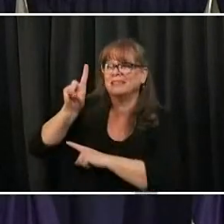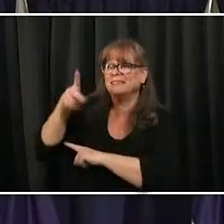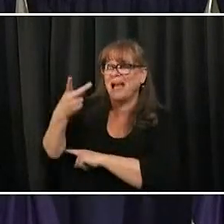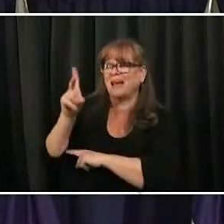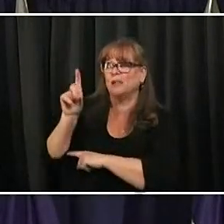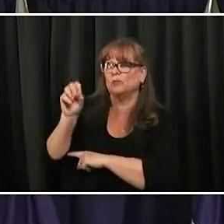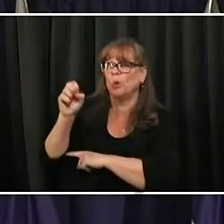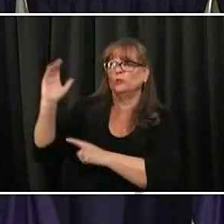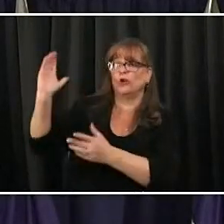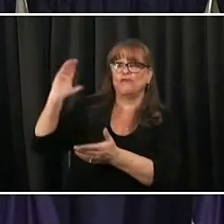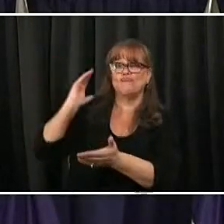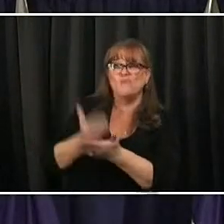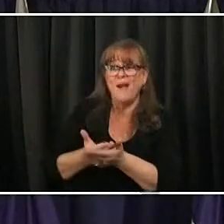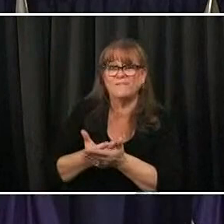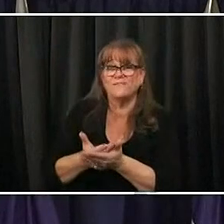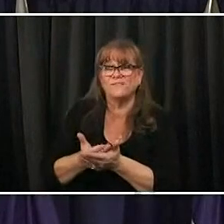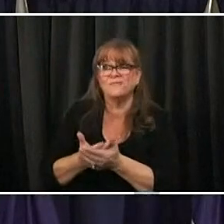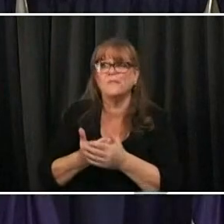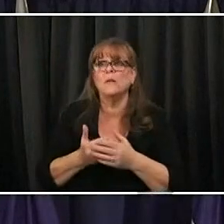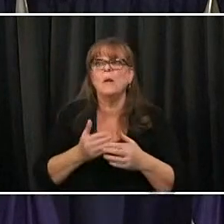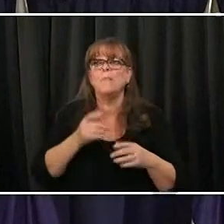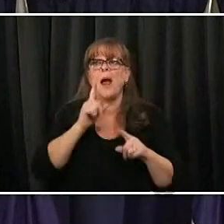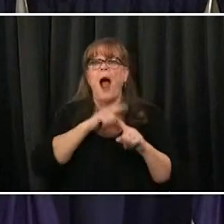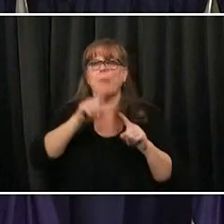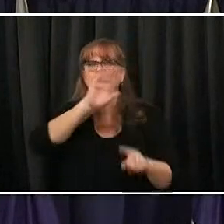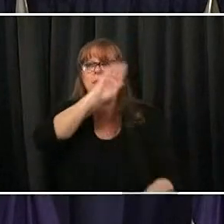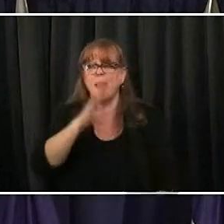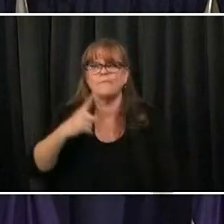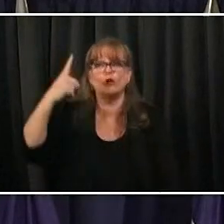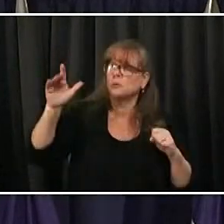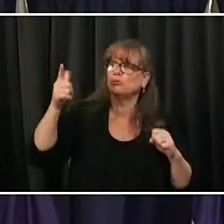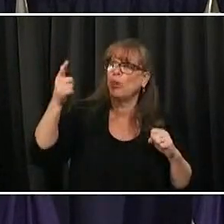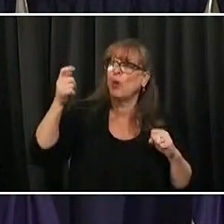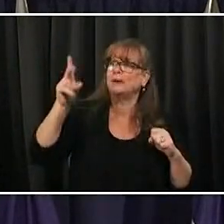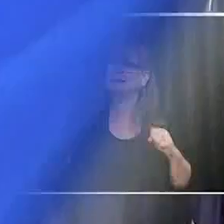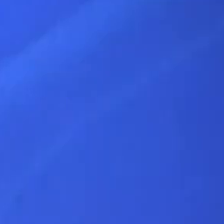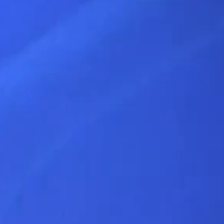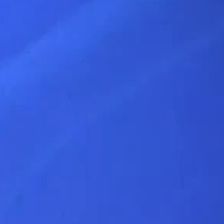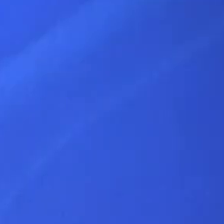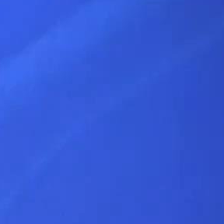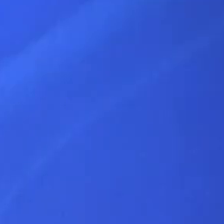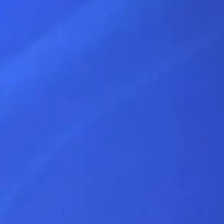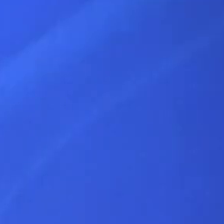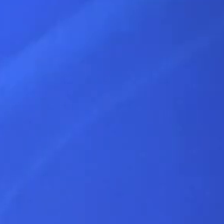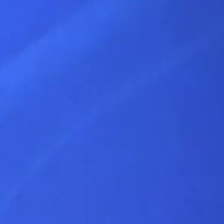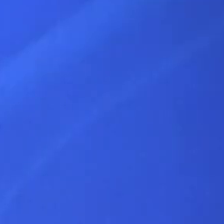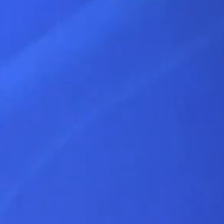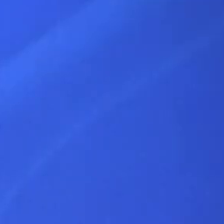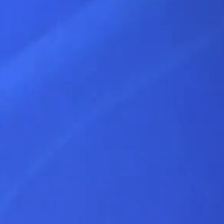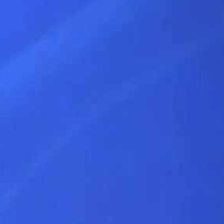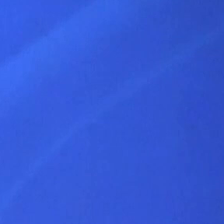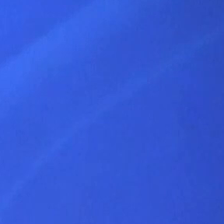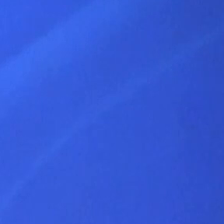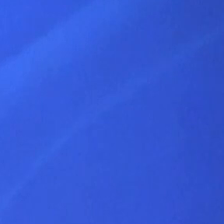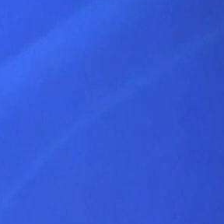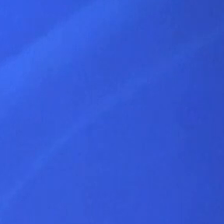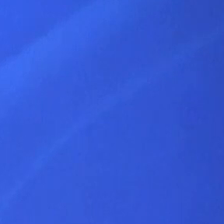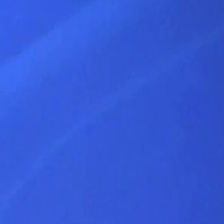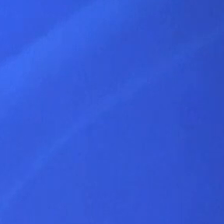KNEW THEY COULD NOT DELIVER WITH SUCH WITH SUCH WITH SUCH >> WITH SUCH >> I'M WITH SUCH >> I'M CONFIDENT WITH SUCH >> I'M CONFIDENT WE WITH SUCH >> I'M CONFIDENT WE WILL WITH SUCH >> I'M CONFIDENT WE WILL MEET I'M CONFIDENT WE WILL MEET I'M CONFIDENT WE WILL MEET THE I'M CONFIDENT WE WILL MEET THE INITIAL I'M CONFIDENT WE WILL MEET THE INITIAL TIMELINE. THE INITIAL TIMELINE. THE INITIAL TIMELINE. WE THE INITIAL TIMELINE. WE BASE THE INITIAL TIMELINE. WE BASE IT THE INITIAL TIMELINE. WE BASE IT ON THE INITIAL TIMELINE. WE BASE IT ON CONSERVATIVE WE BASE IT ON CONSERVATIVE WE BASE IT ON CONSERVATIVE FIGURES WE BASE IT ON CONSERVATIVE FIGURES AND WE BASE IT ON CONSERVATIVE FIGURES AND WHAT WE BASE IT ON CONSERVATIVE FIGURES AND WHAT WE WE BASE IT ON CONSERVATIVE FIGURES AND WHAT WE KNEW WE BASE IT ON CONSERVATIVE FIGURES AND WHAT WE KNEW WE FIGURES AND WHAT WE KNEW WE FIGURES AND WHAT WE KNEW WE COULD FIGURES AND WHAT WE KNEW WE COULD EXPECT FIGURES AND WHAT WE KNEW WE COULD EXPECT FROM FIGURES AND WHAT WE KNEW WE COULD EXPECT FROM THE FIGURES AND WHAT WE KNEW WE COULD EXPECT FROM THE NORMAL COULD EXPECT FROM THE NORMAL COULD EXPECT FROM THE NORMAL SUPPLY COULD EXPECT FROM THE NORMAL SUPPLY CHAIN. SUPPLY CHAIN. SUPPLY CHAIN. WE SUPPLY CHAIN. WE DIDN'T SUPPLY CHAIN. WE DIDN'T KNOW SUPPLY CHAIN. WE DIDN'T KNOW FOR SUPPLY CHAIN. WE DIDN'T KNOW FOR SURE SUPPLY CHAIN. WE DIDN'T KNOW FOR SURE AT SUPPLY CHAIN. WE DIDN'T KNOW FOR SURE AT THAT WE DIDN'T KNOW FOR SURE AT THAT WE DIDN'T KNOW FOR SURE AT THAT POINT WE DIDN'T KNOW FOR SURE AT THAT POINT THE WE DIDN'T KNOW FOR SURE AT THAT POINT THE RESERVE WE DIDN'T KNOW FOR SURE AT THAT POINT THE RESERVE OF